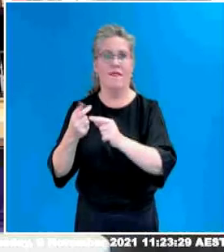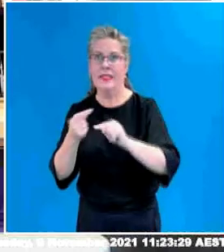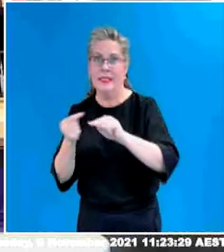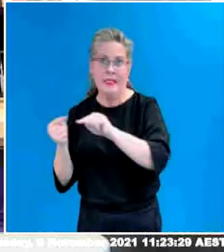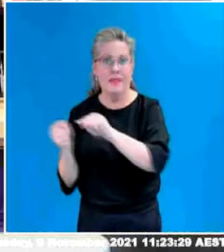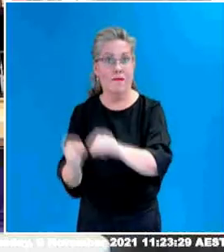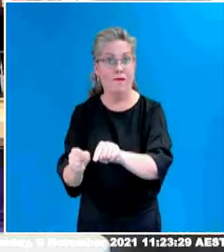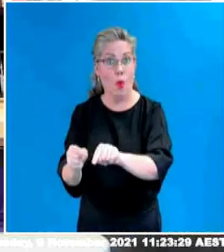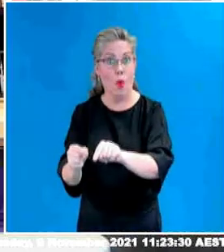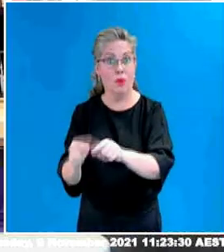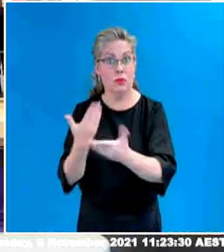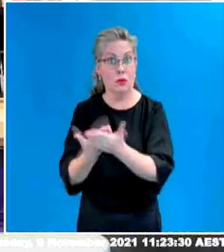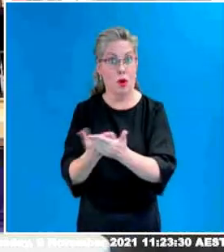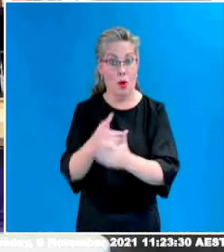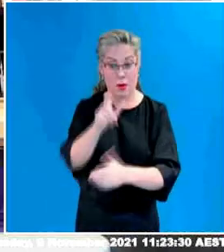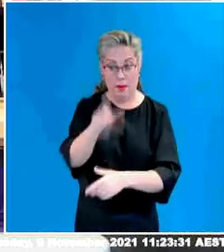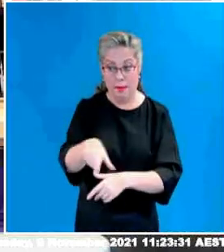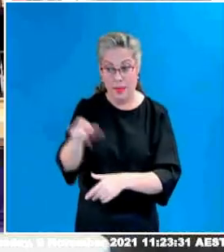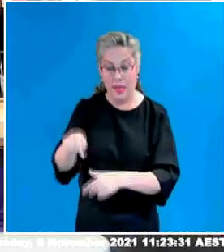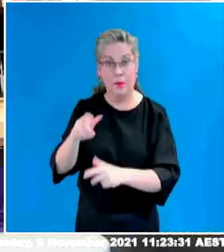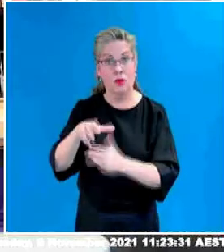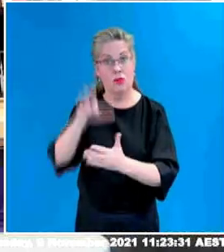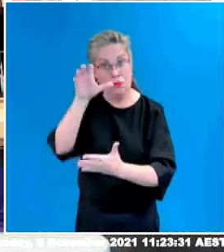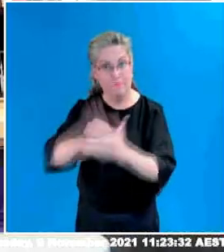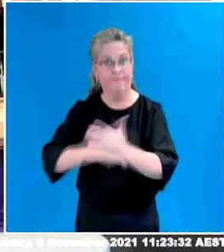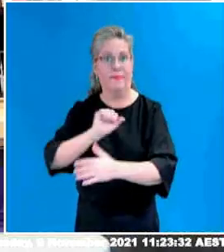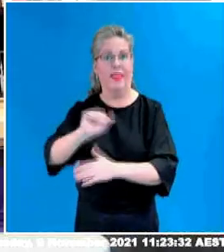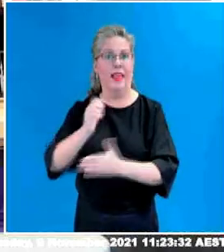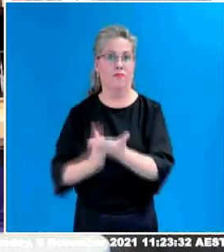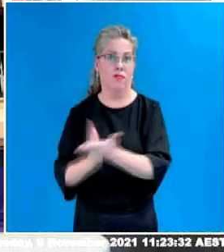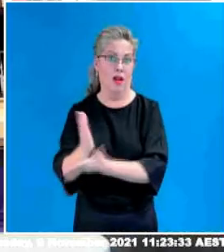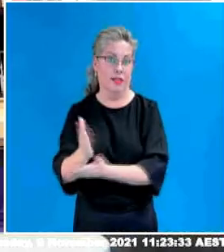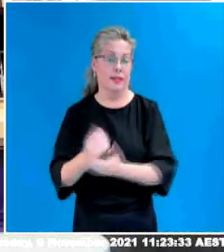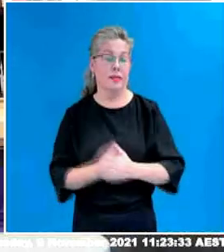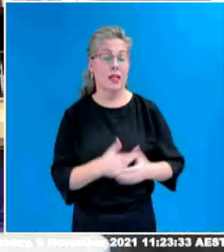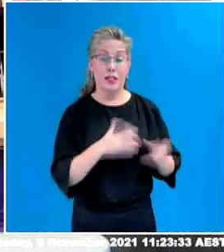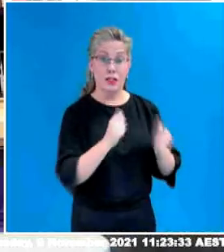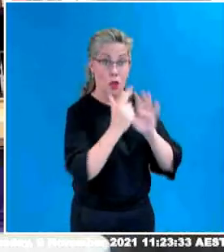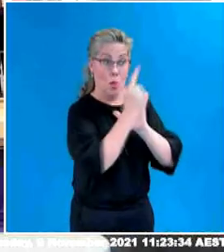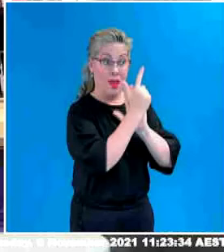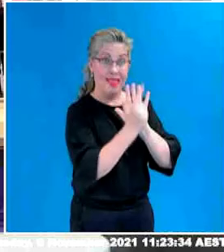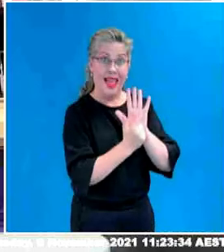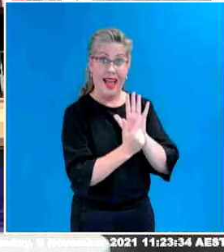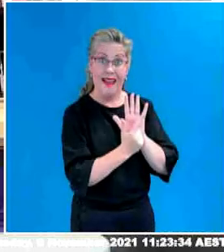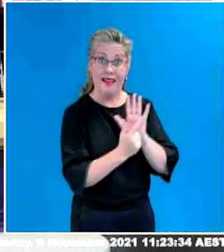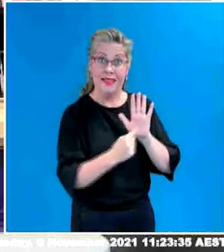have taken to address it. So there is criteria within the Act which they report against.